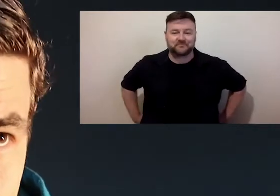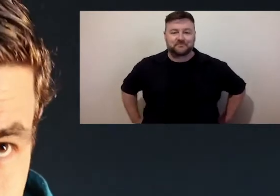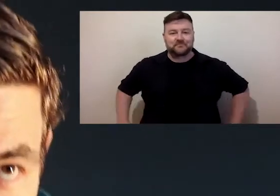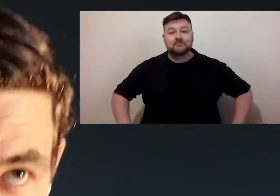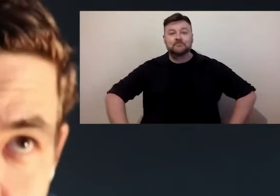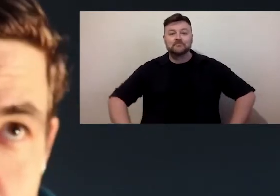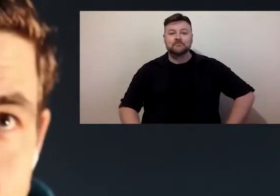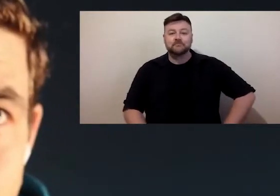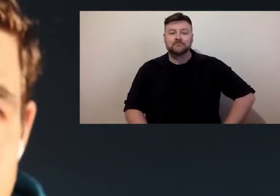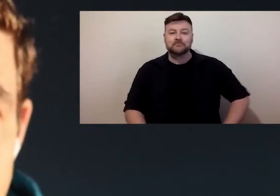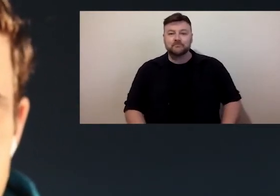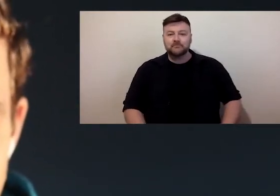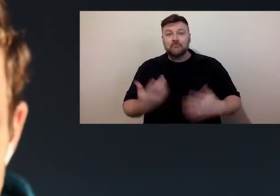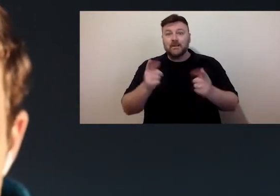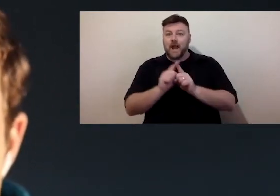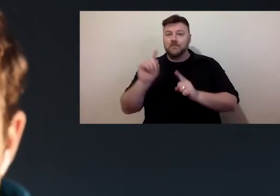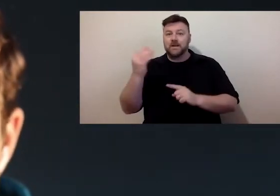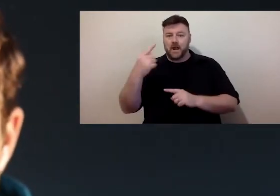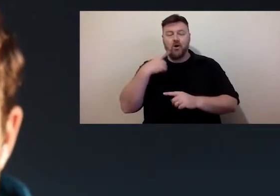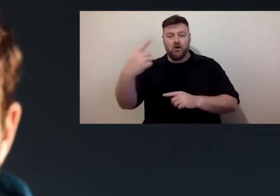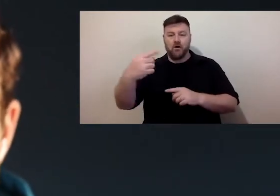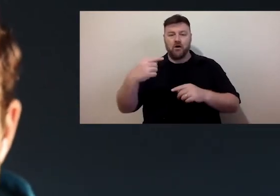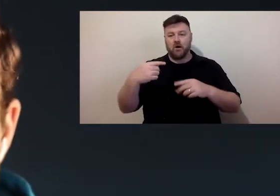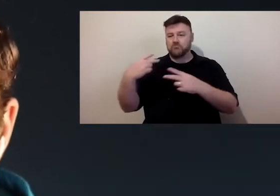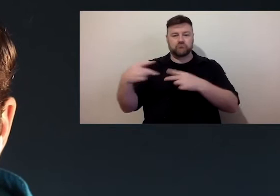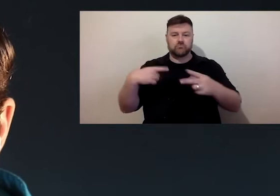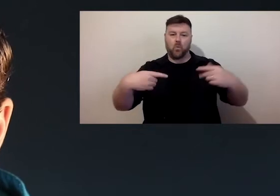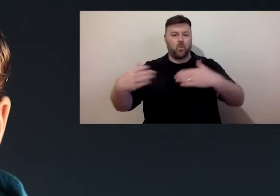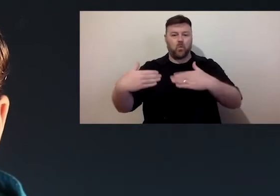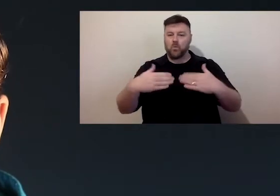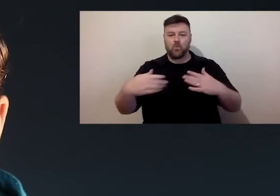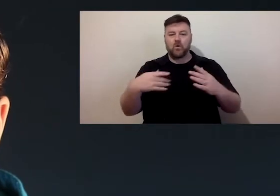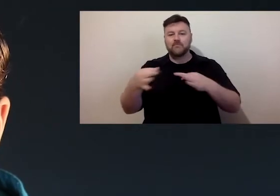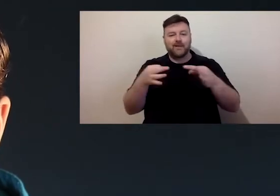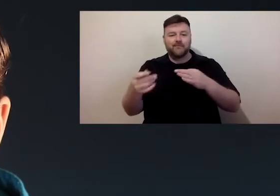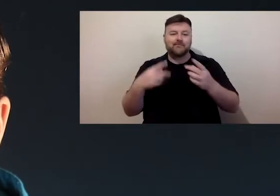As it was said, I am a choreographer. I work across many formats.